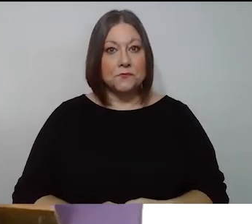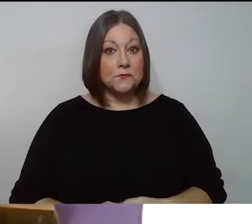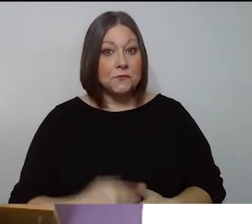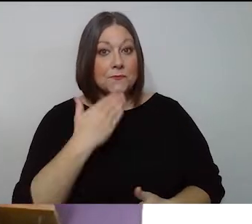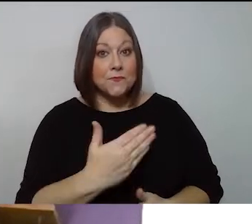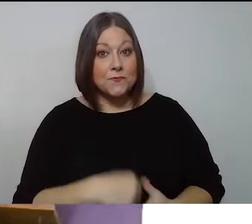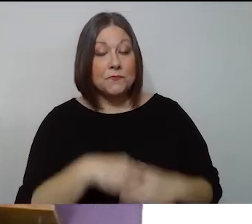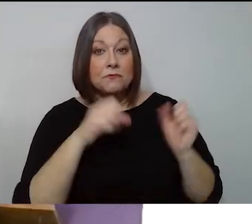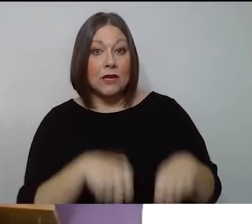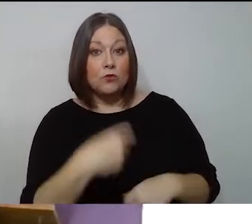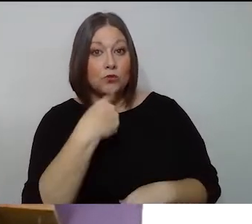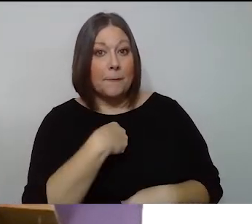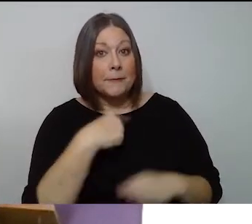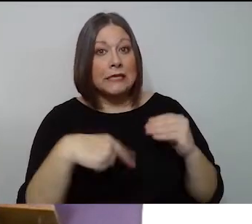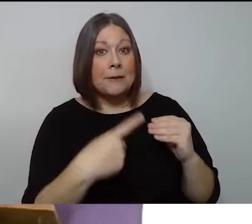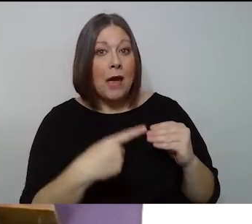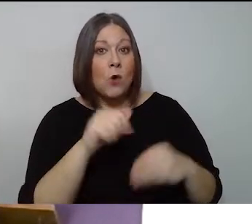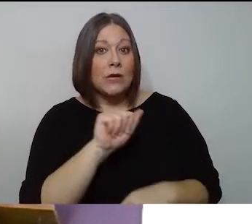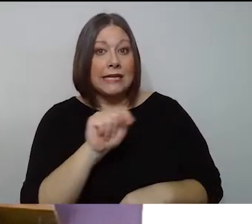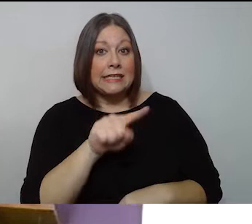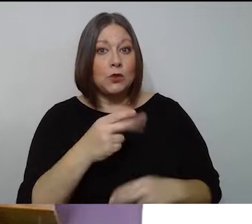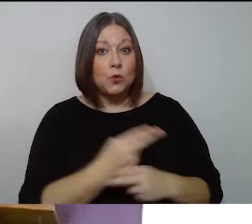Max: Thank you. Could you tell me about the AT that you use?